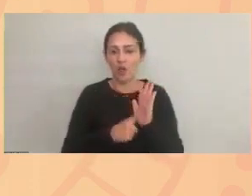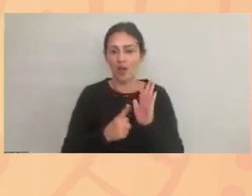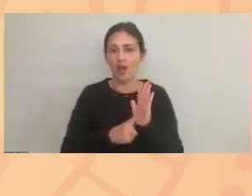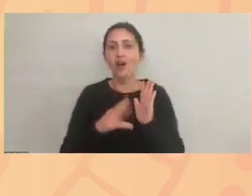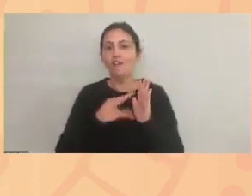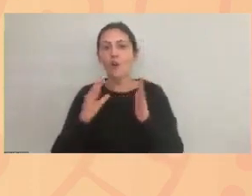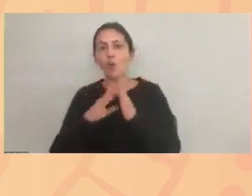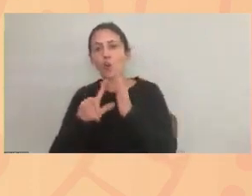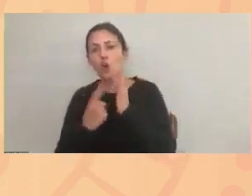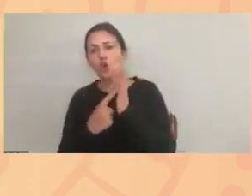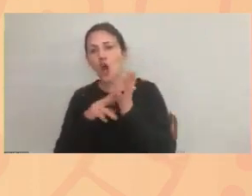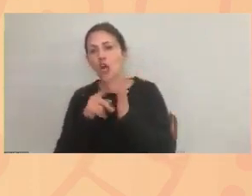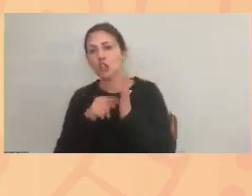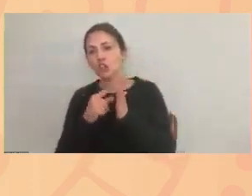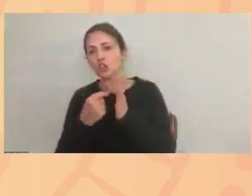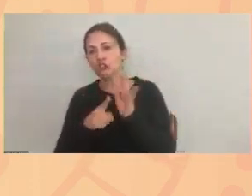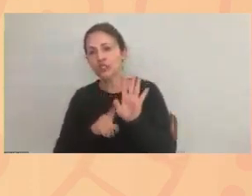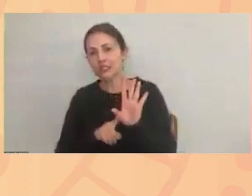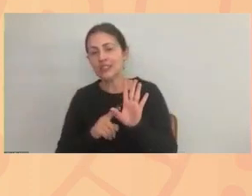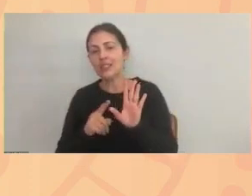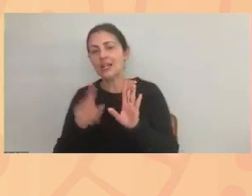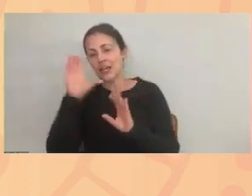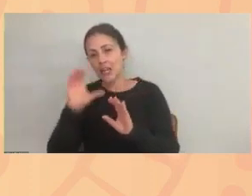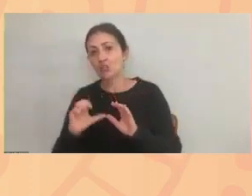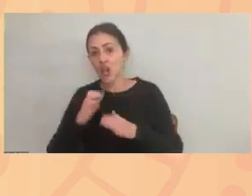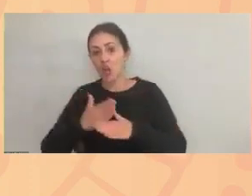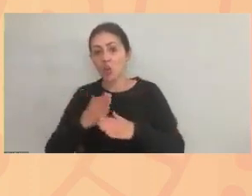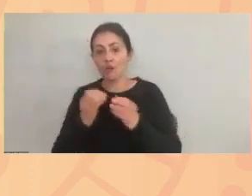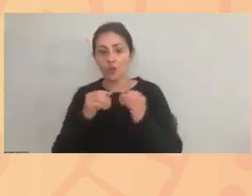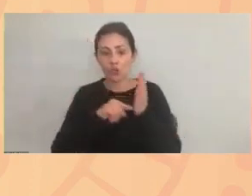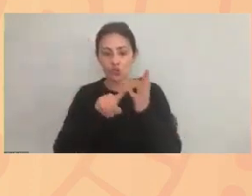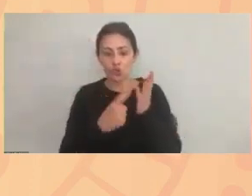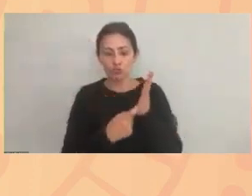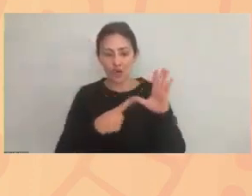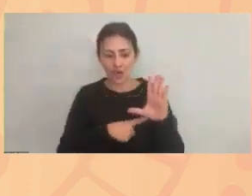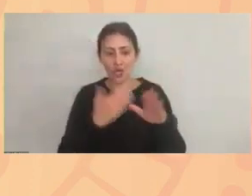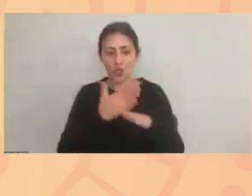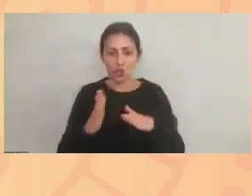I live in Melbourne, but I work for (UNKNOWN) music and twice a year I have the great privilege of travelling to